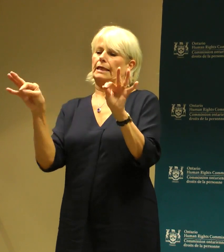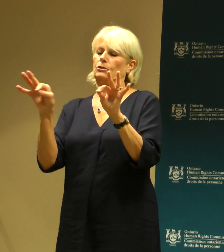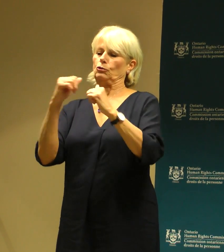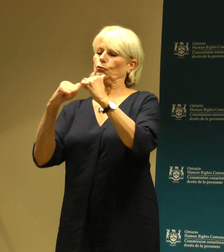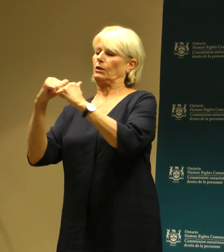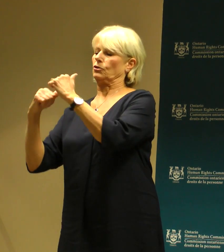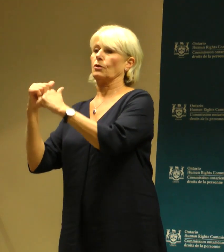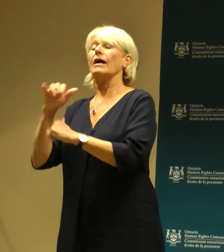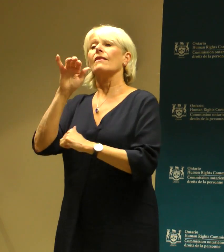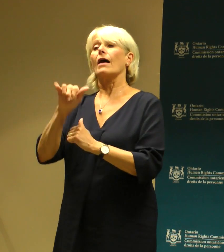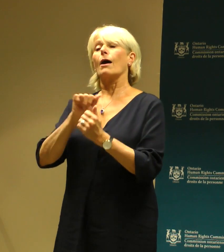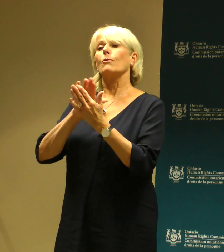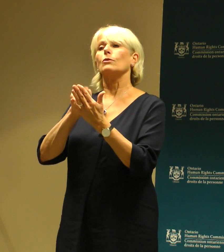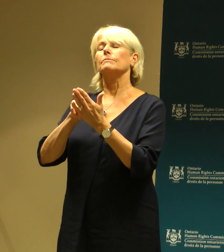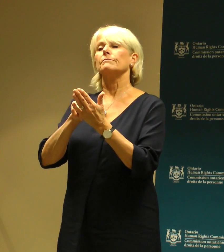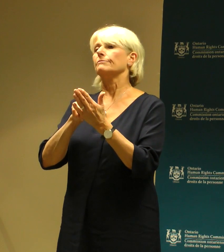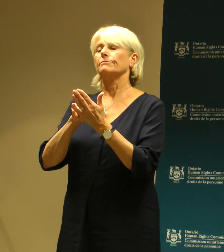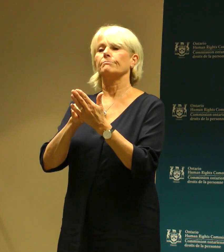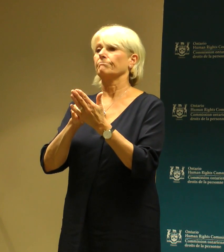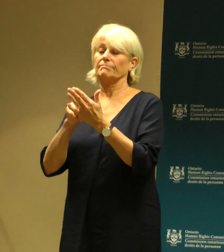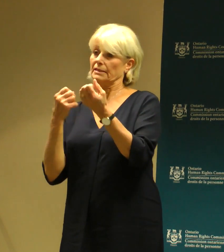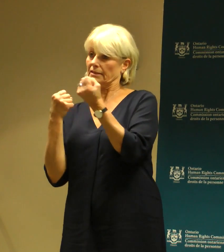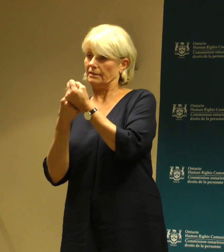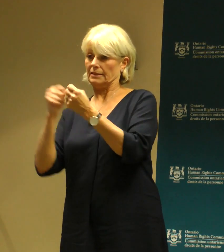This approach is not backed by science.